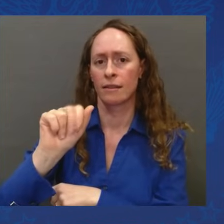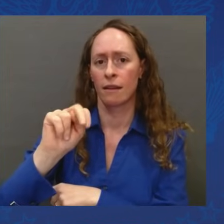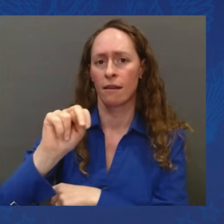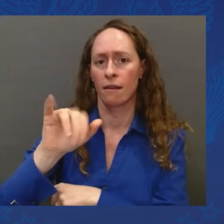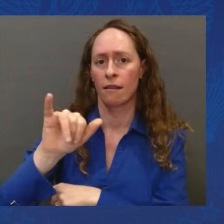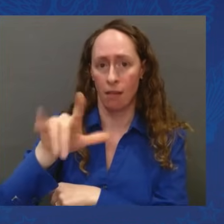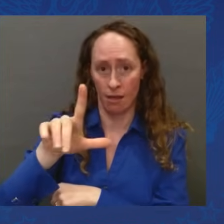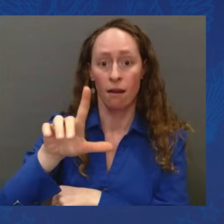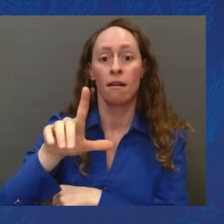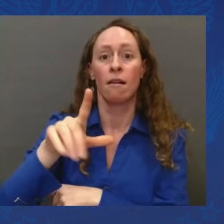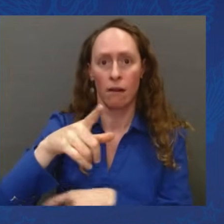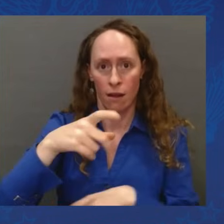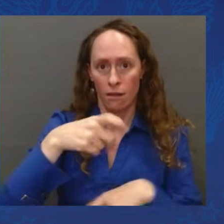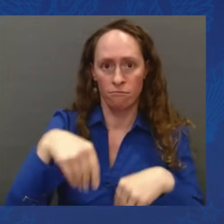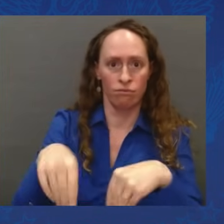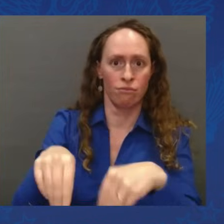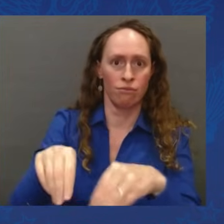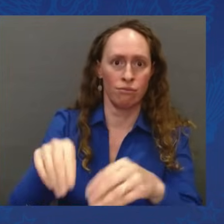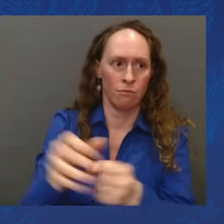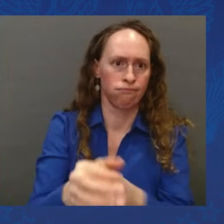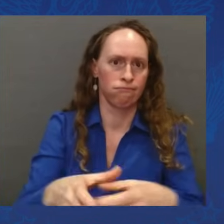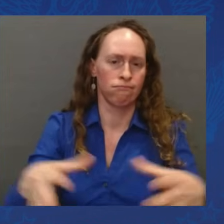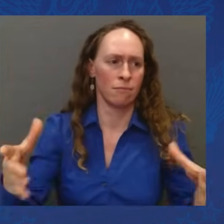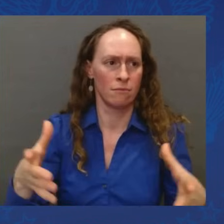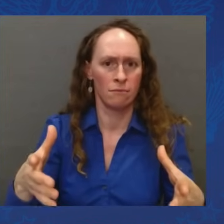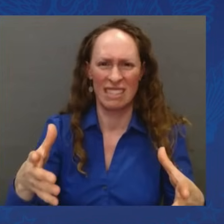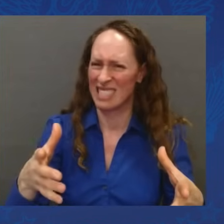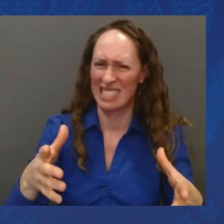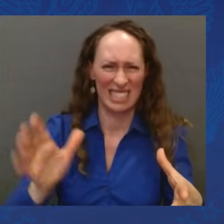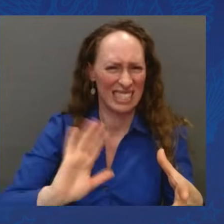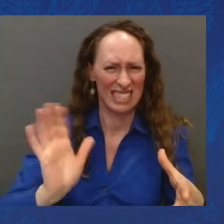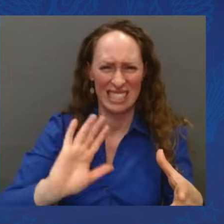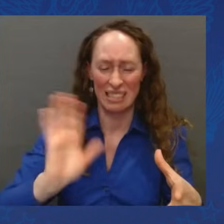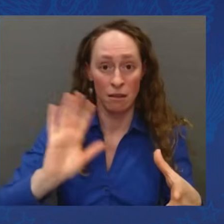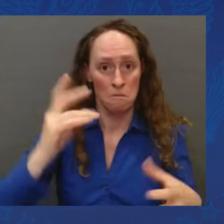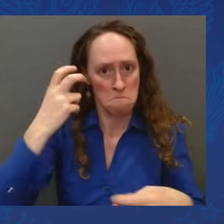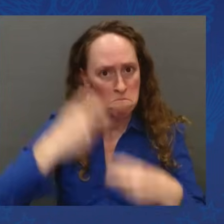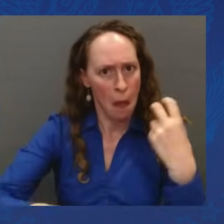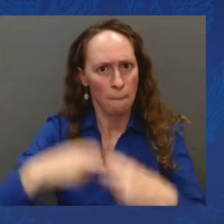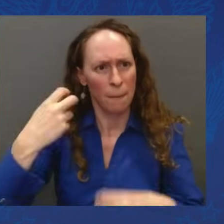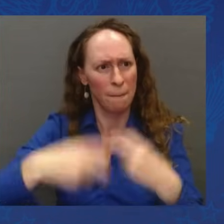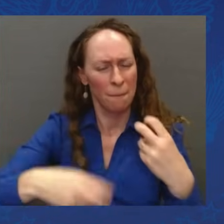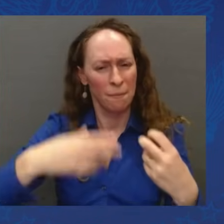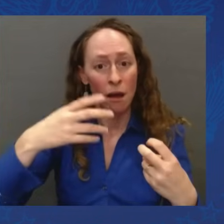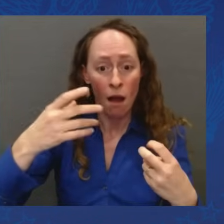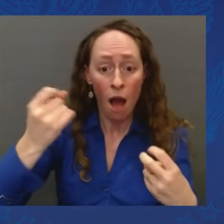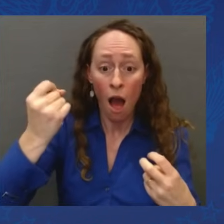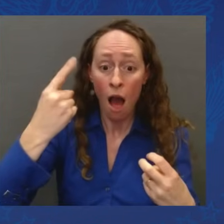to fentanyl chemical ingredients and pill presses, which are being shipped without controls.